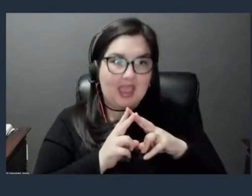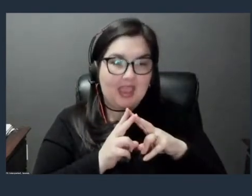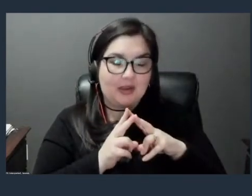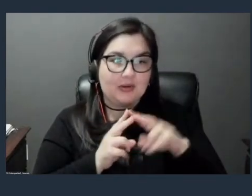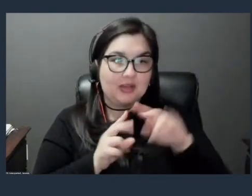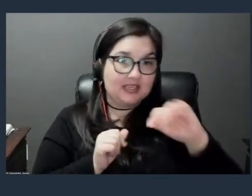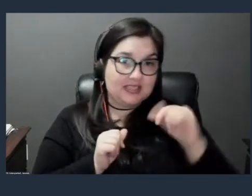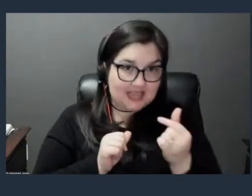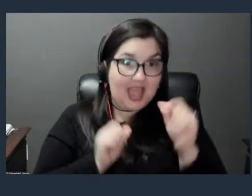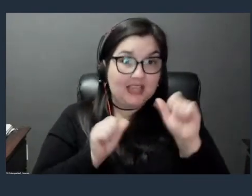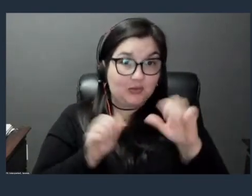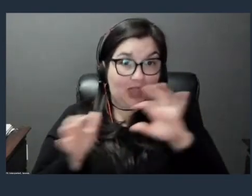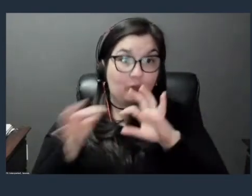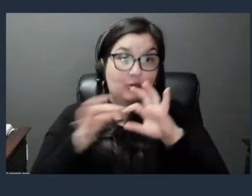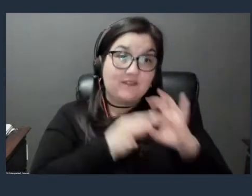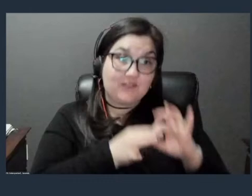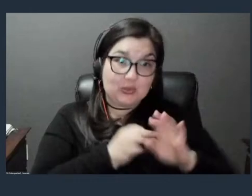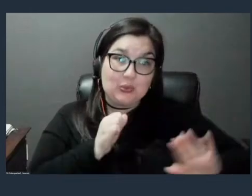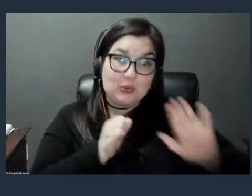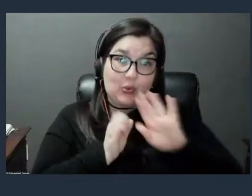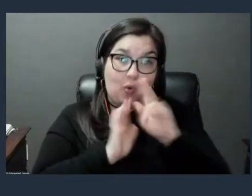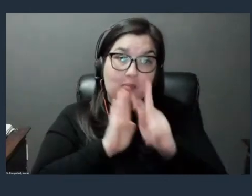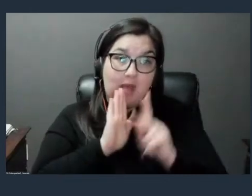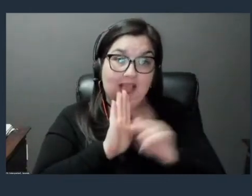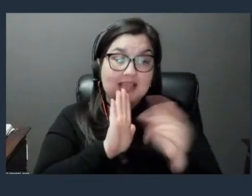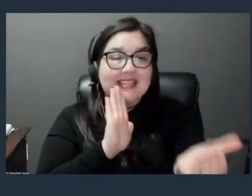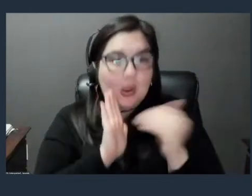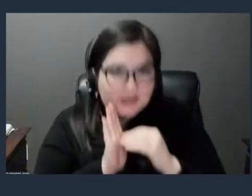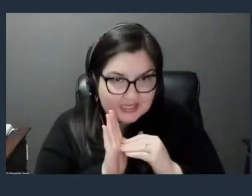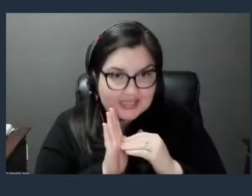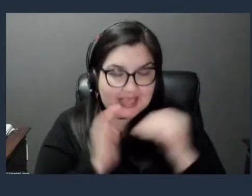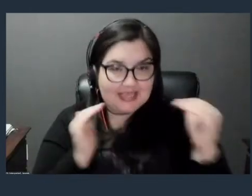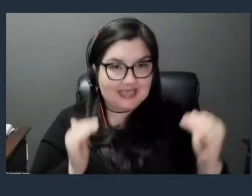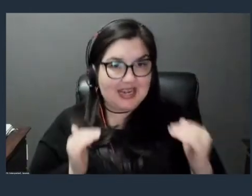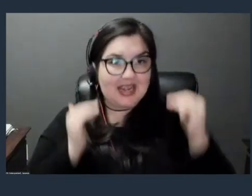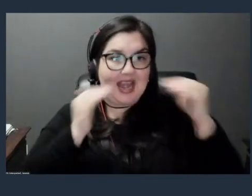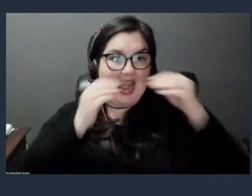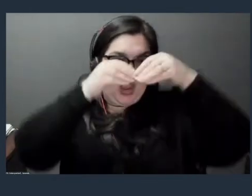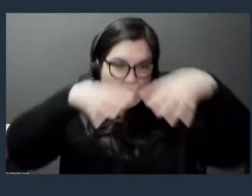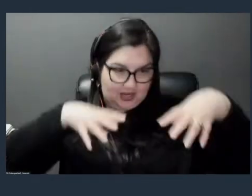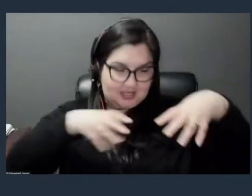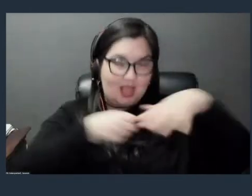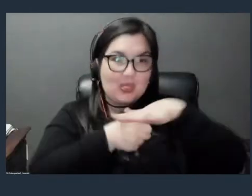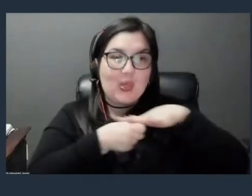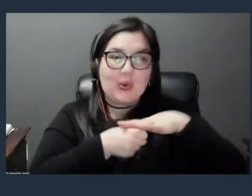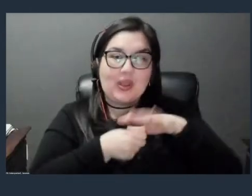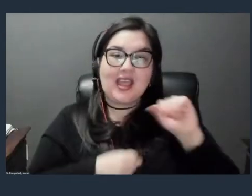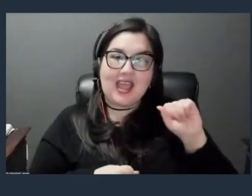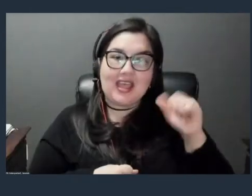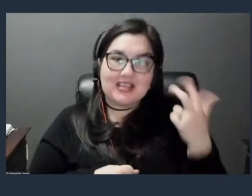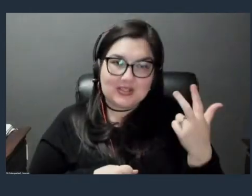So again, you can take one of these hierarchical locations in S3, something that looks like a folder,